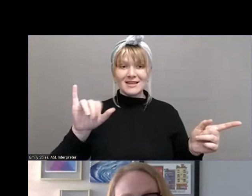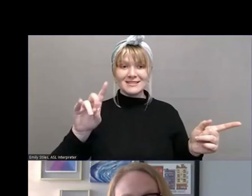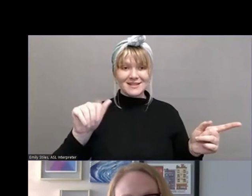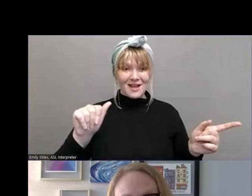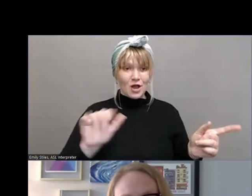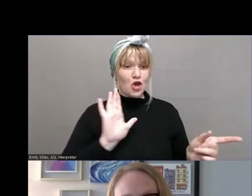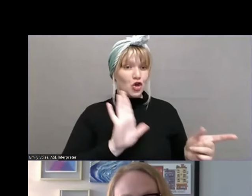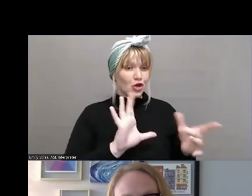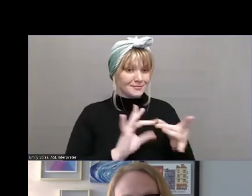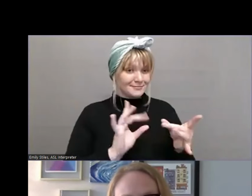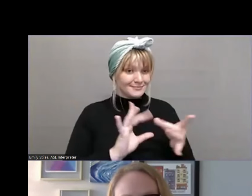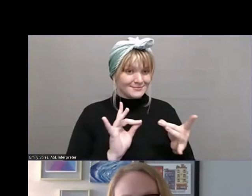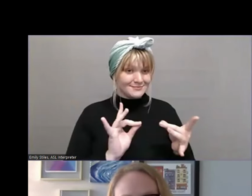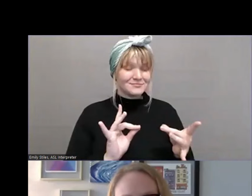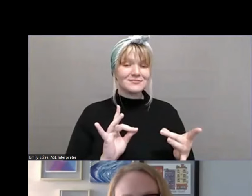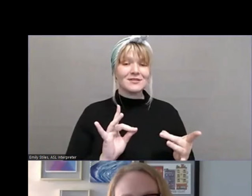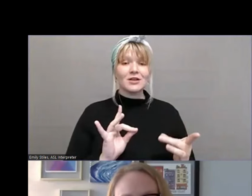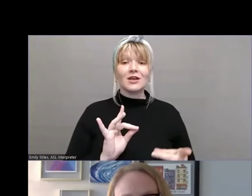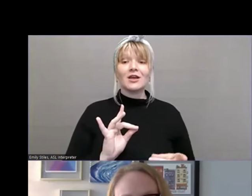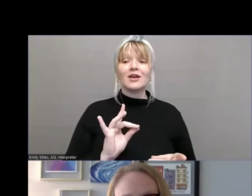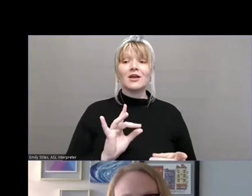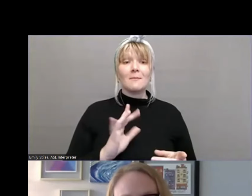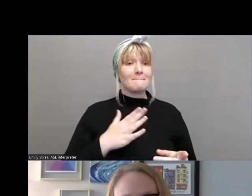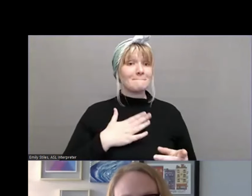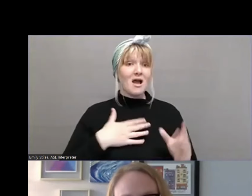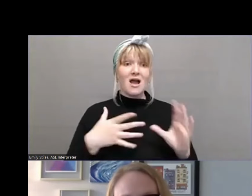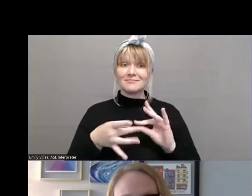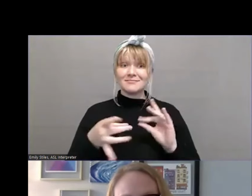about, and it’s utilize your local partners.